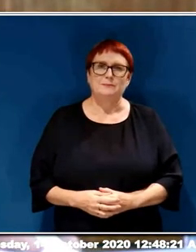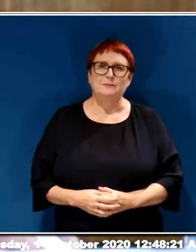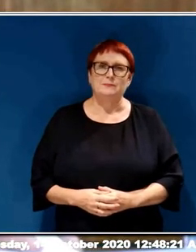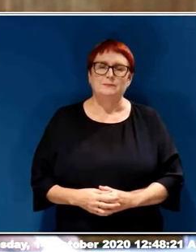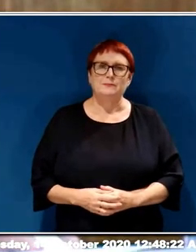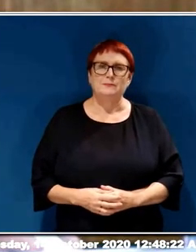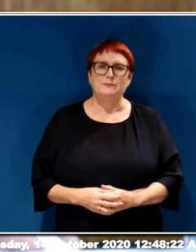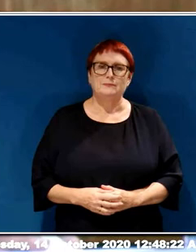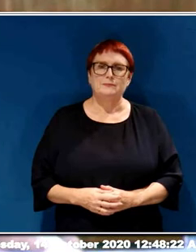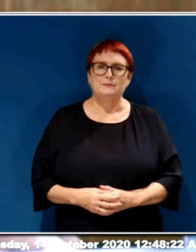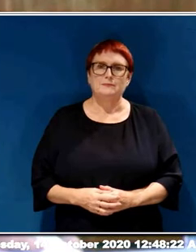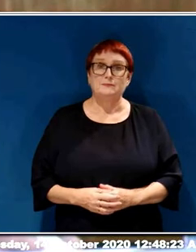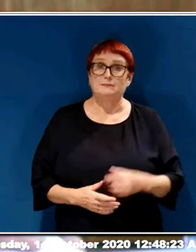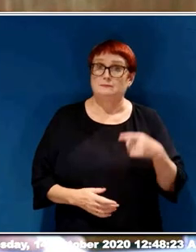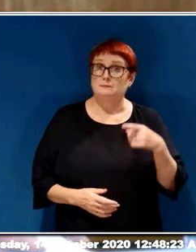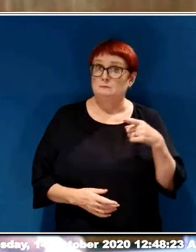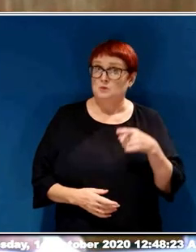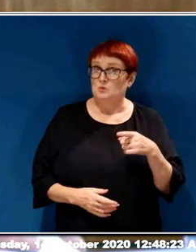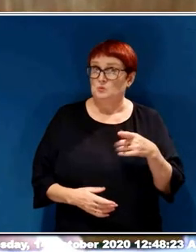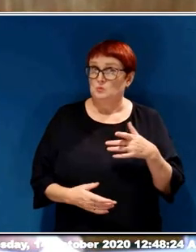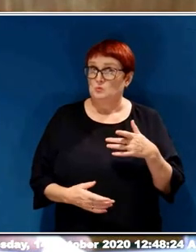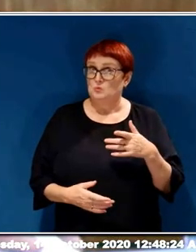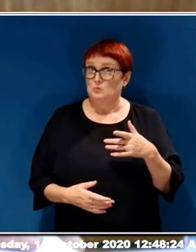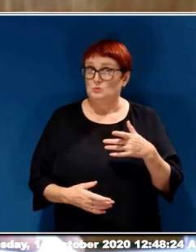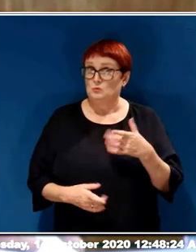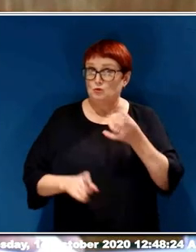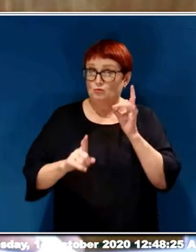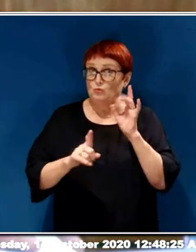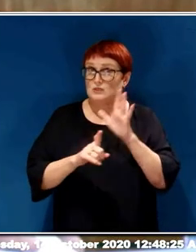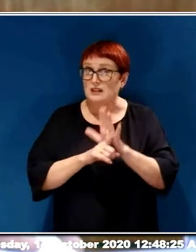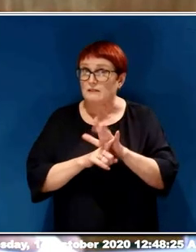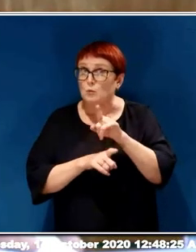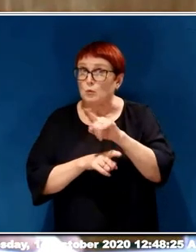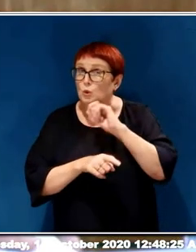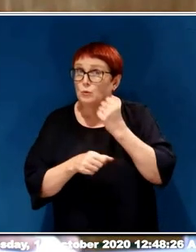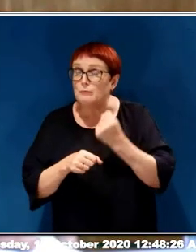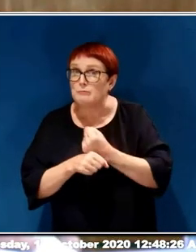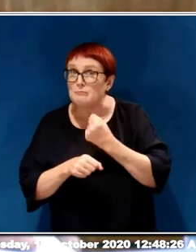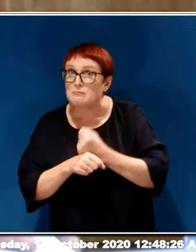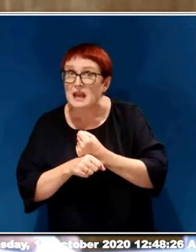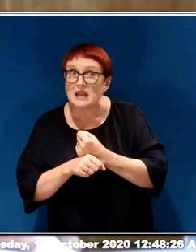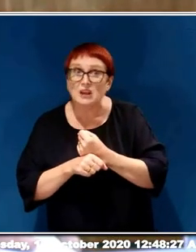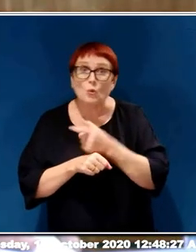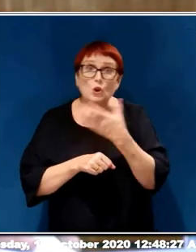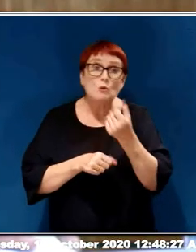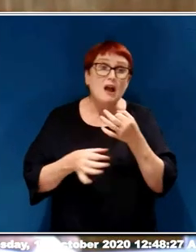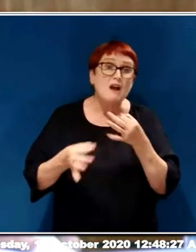or do you intend to make any specific suggestions for the amendment of the national standards?